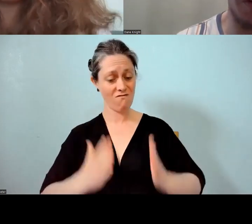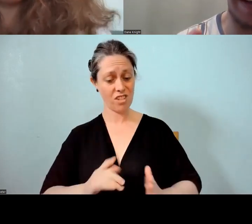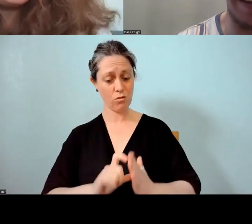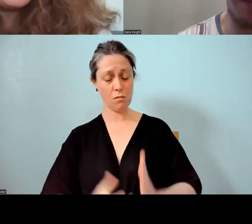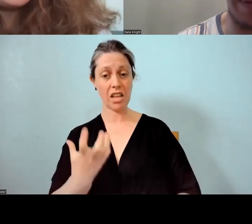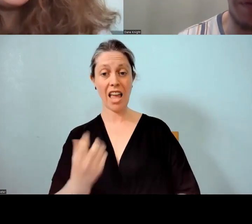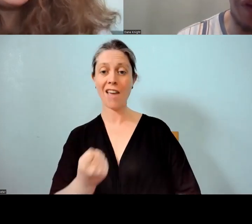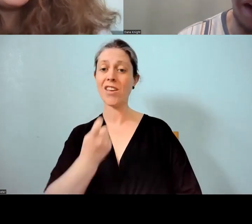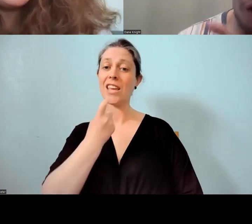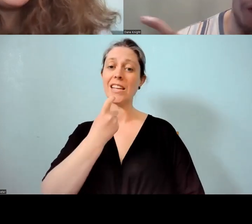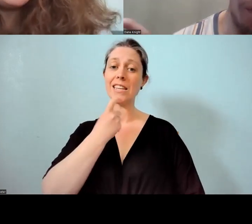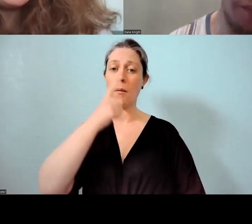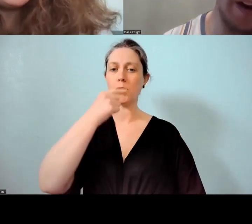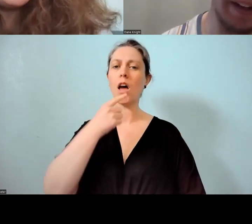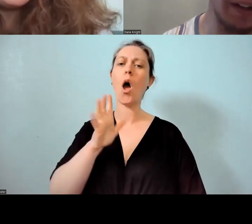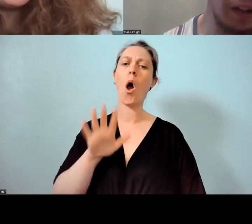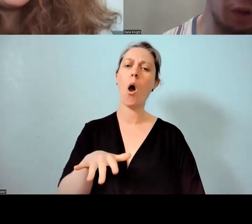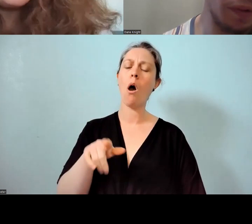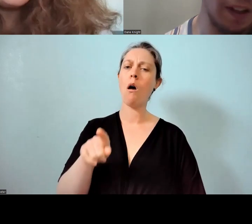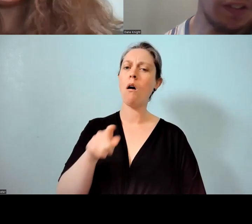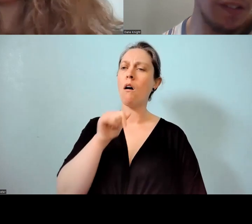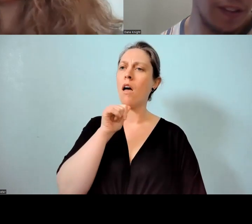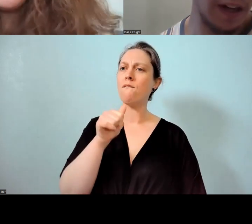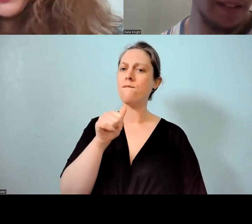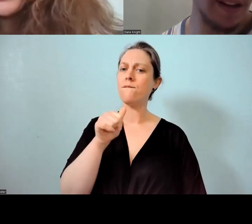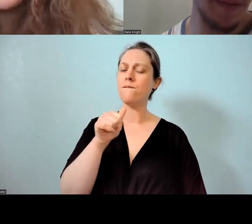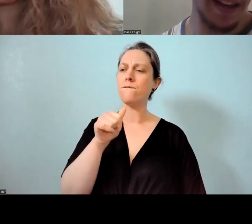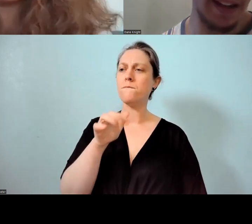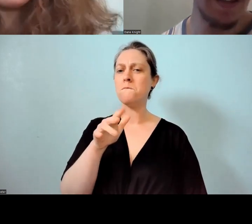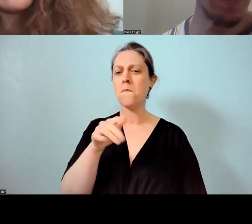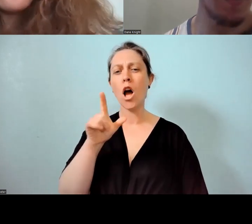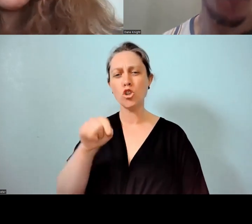it's a lot easier for people to say, "Oh, if I do this, you know, it's gonna make it easier."